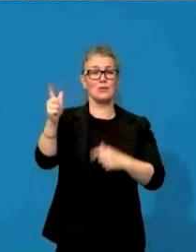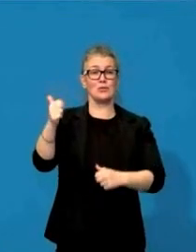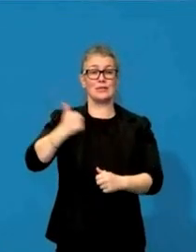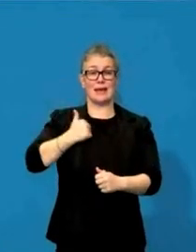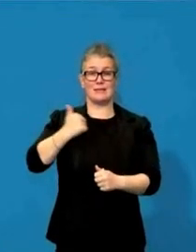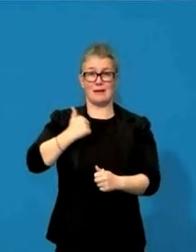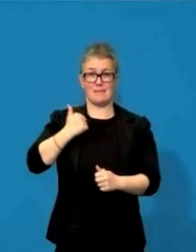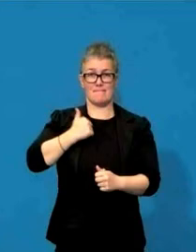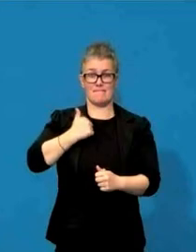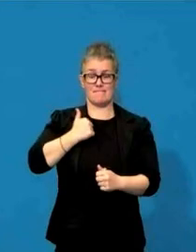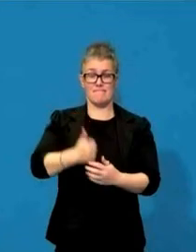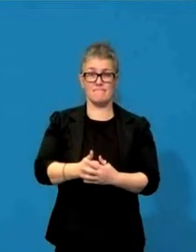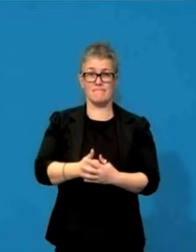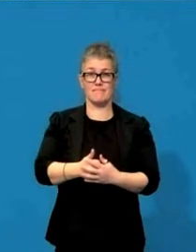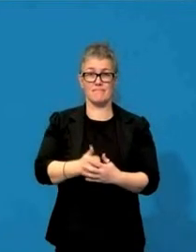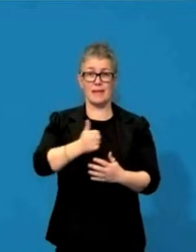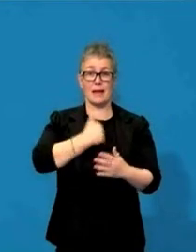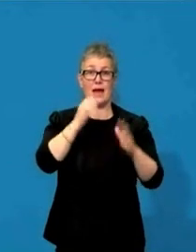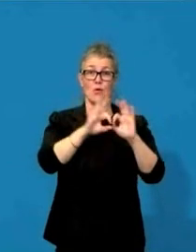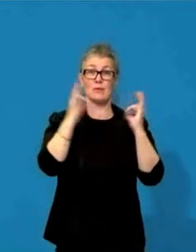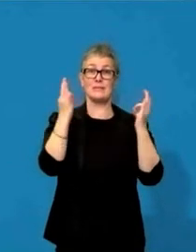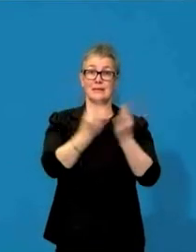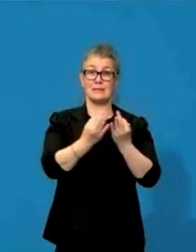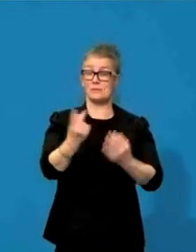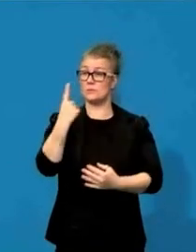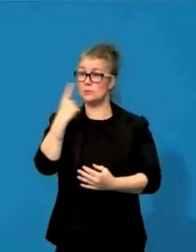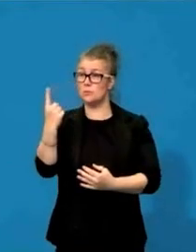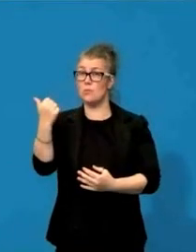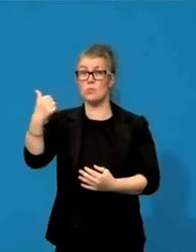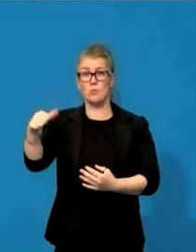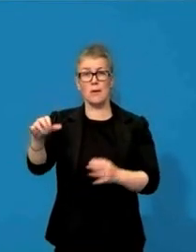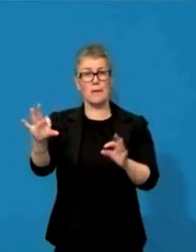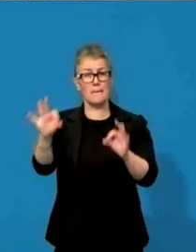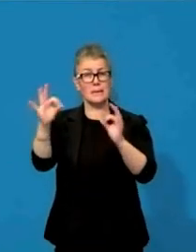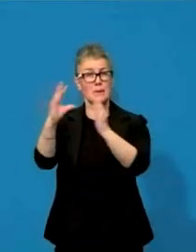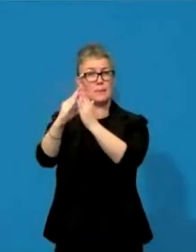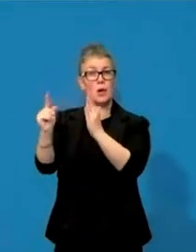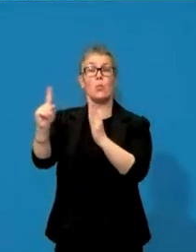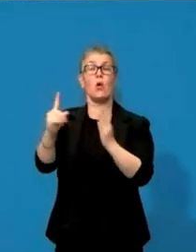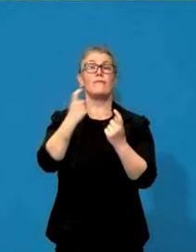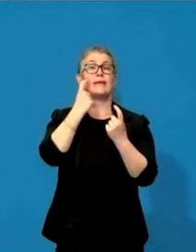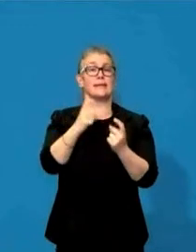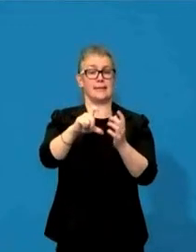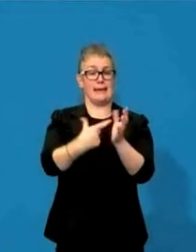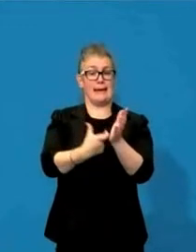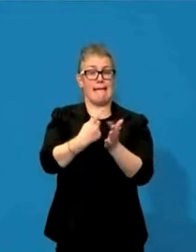organisation, Marulu, actually saw that particular model of care which we - in - and